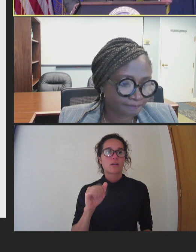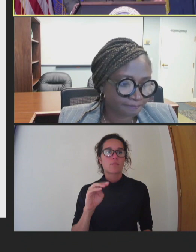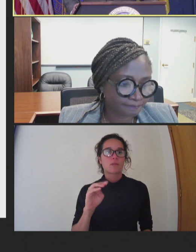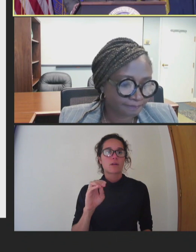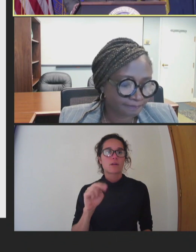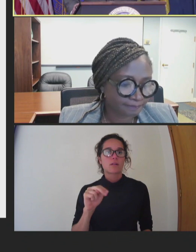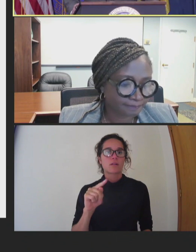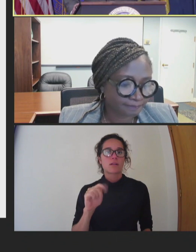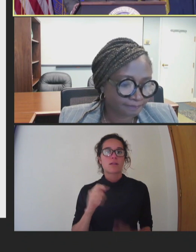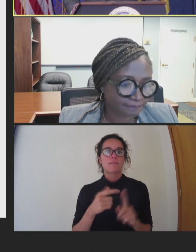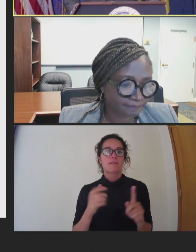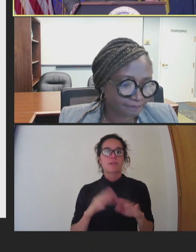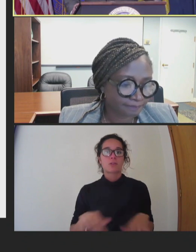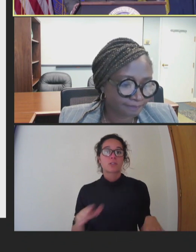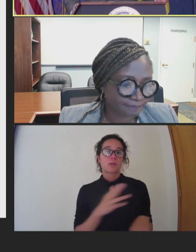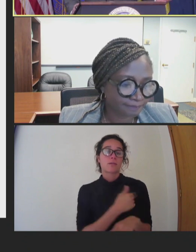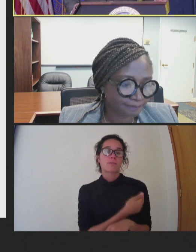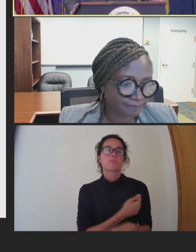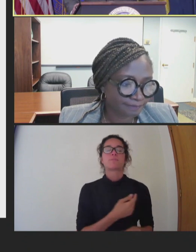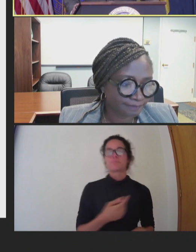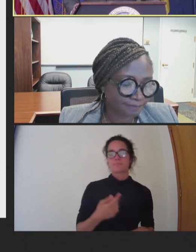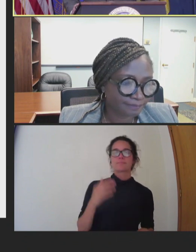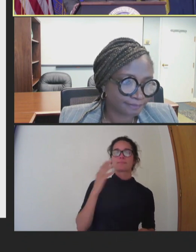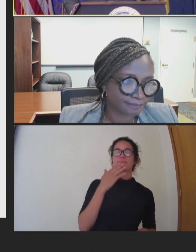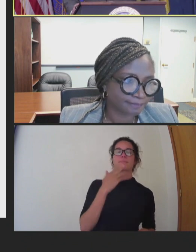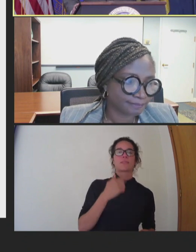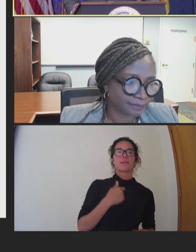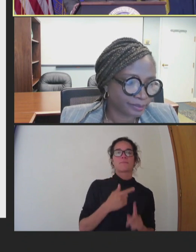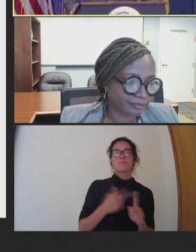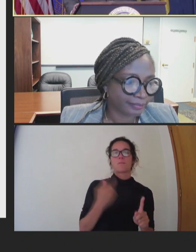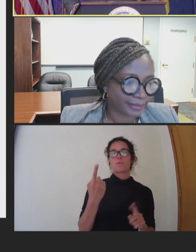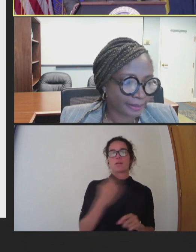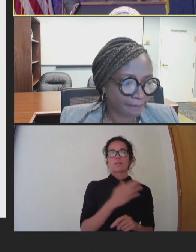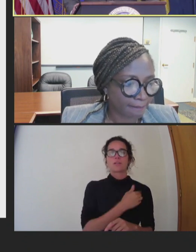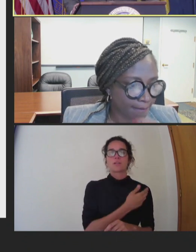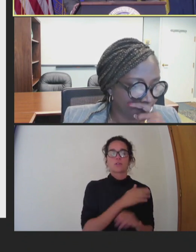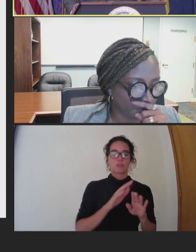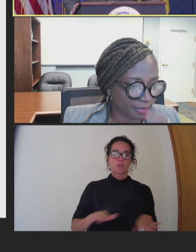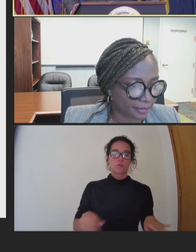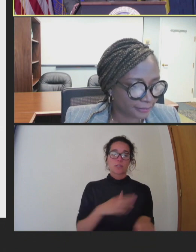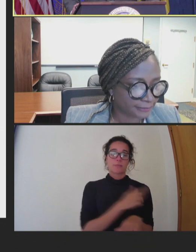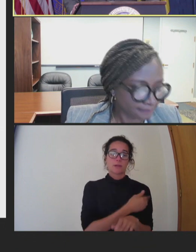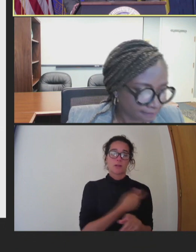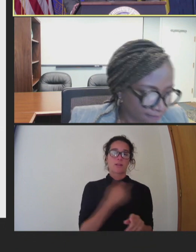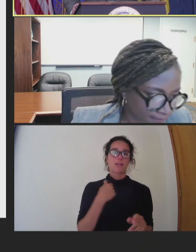hospitals in Chicago that collaborated with Commissioner Ige in the vaccine effort. But